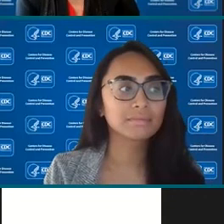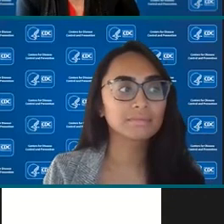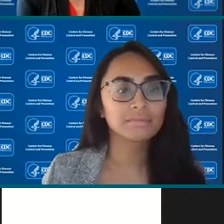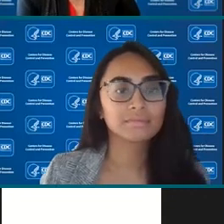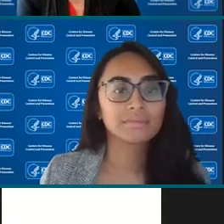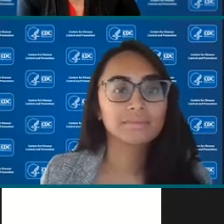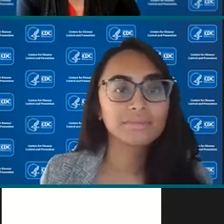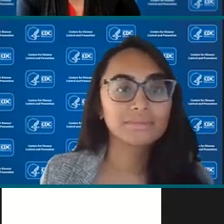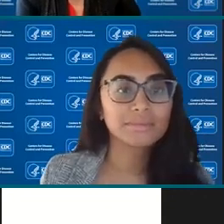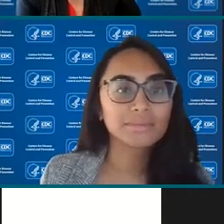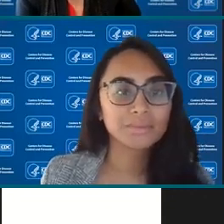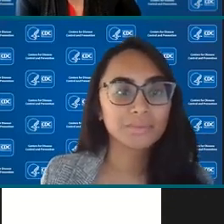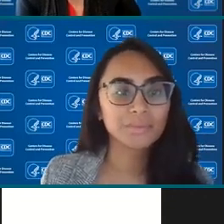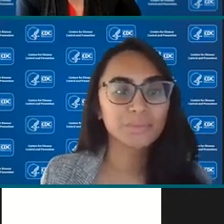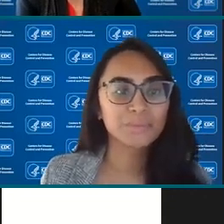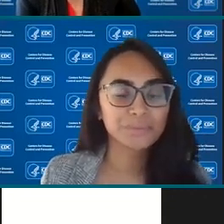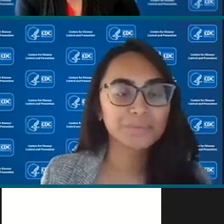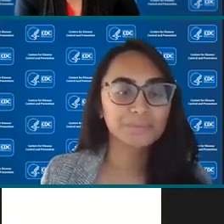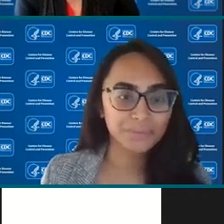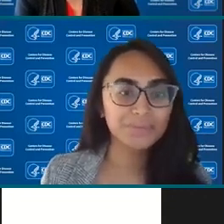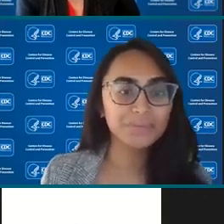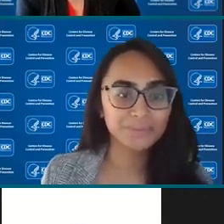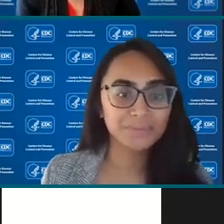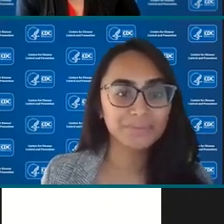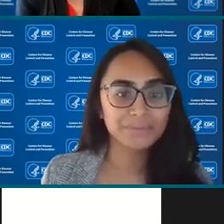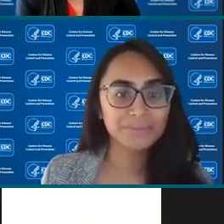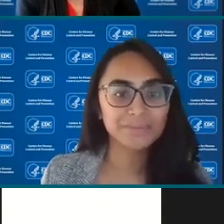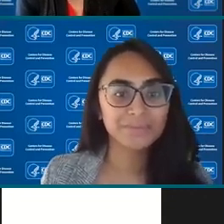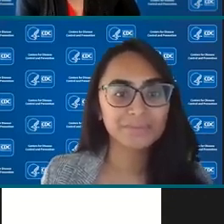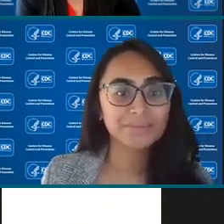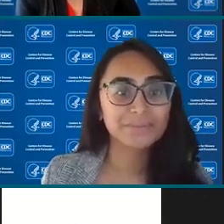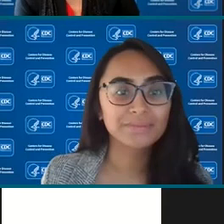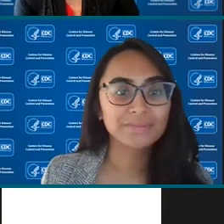provided some, like I mentioned, in the slide deck, but there are many, many more. I really,